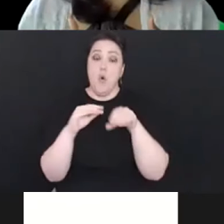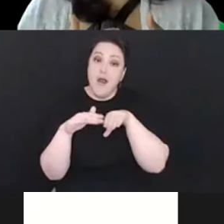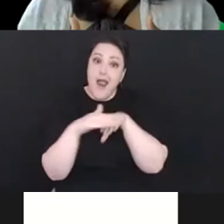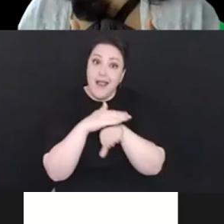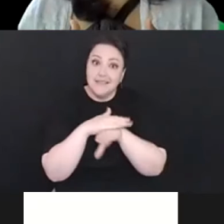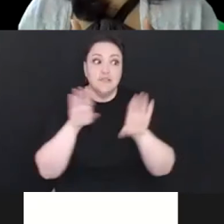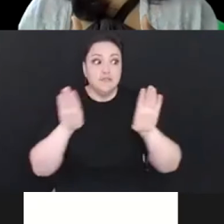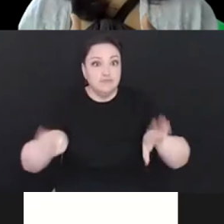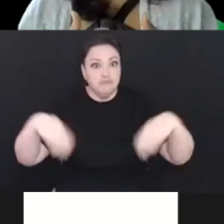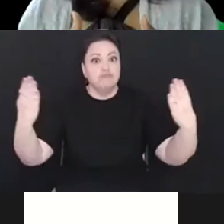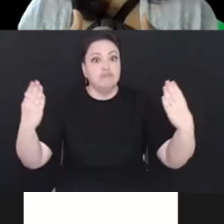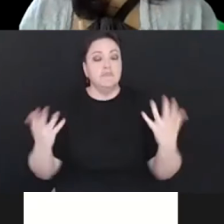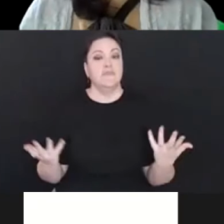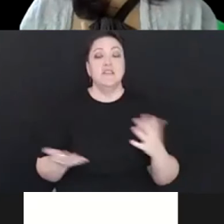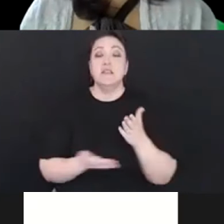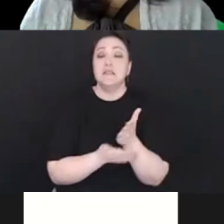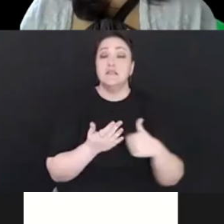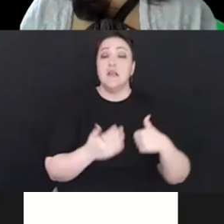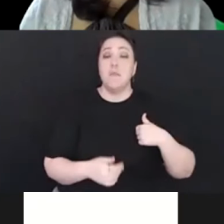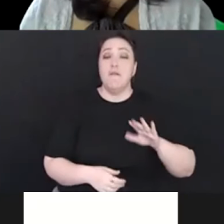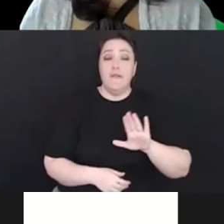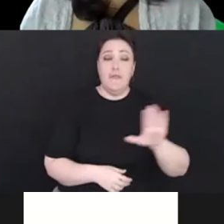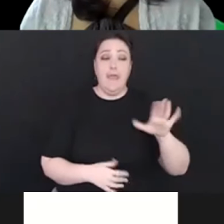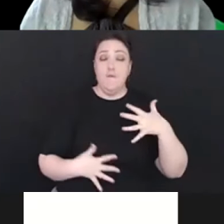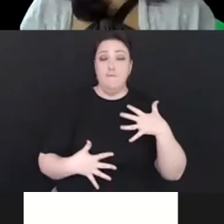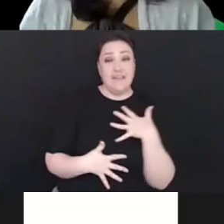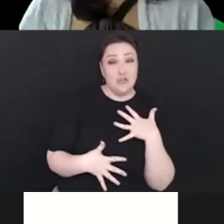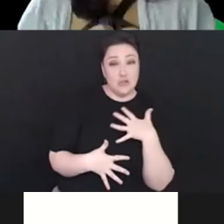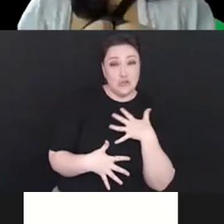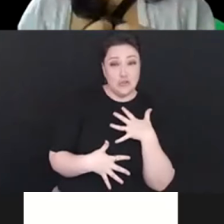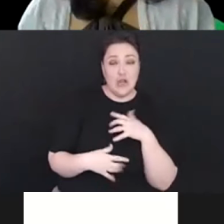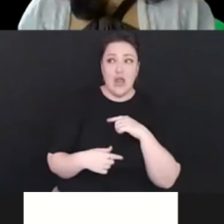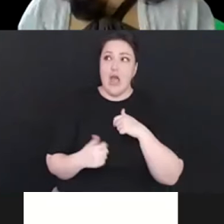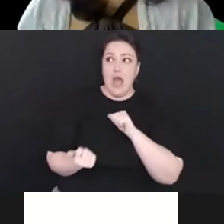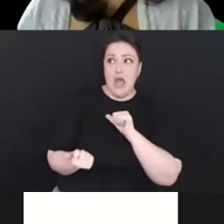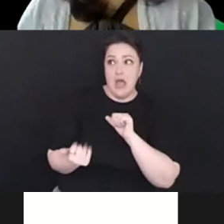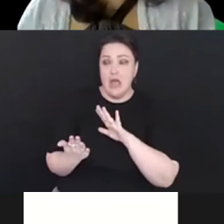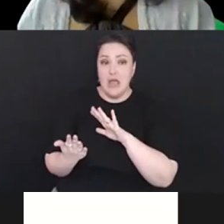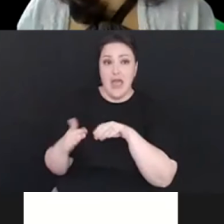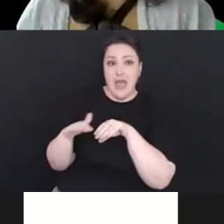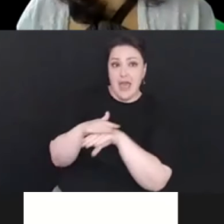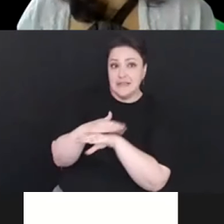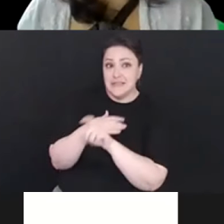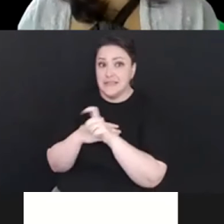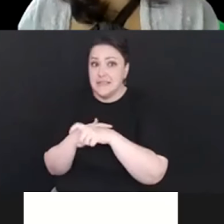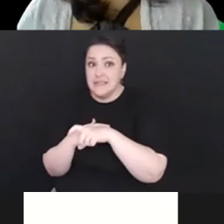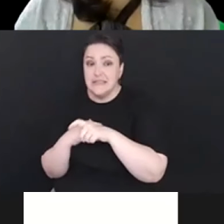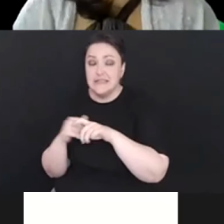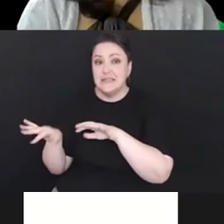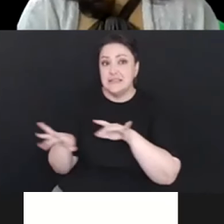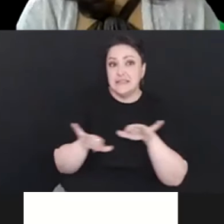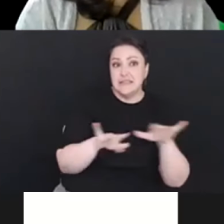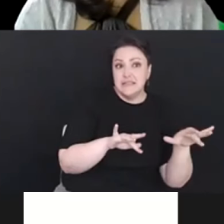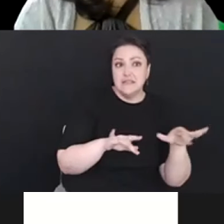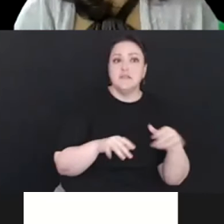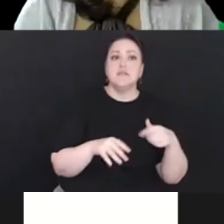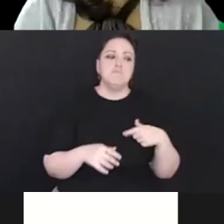the fears that people have in being able to say that their needs are not being met. Thank